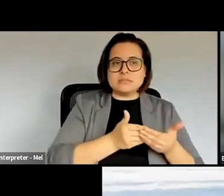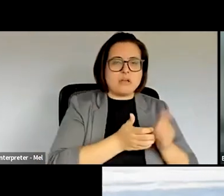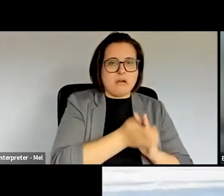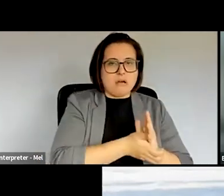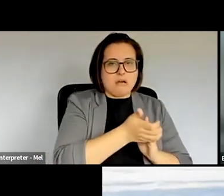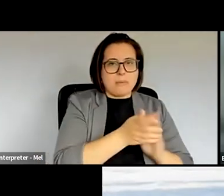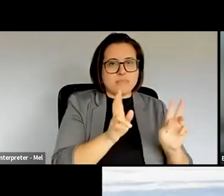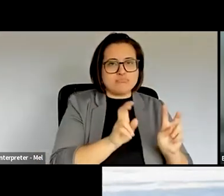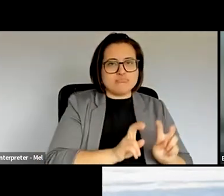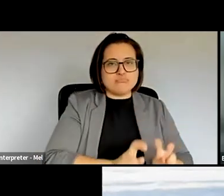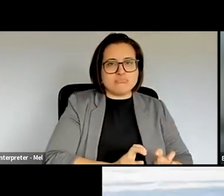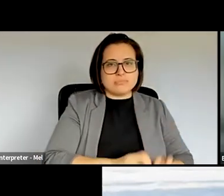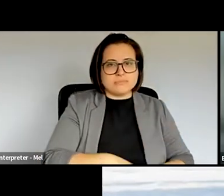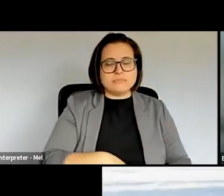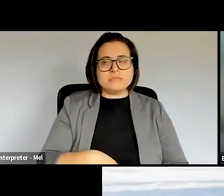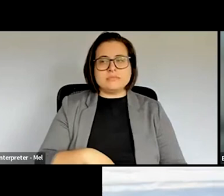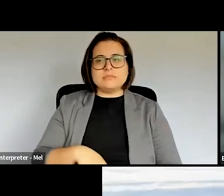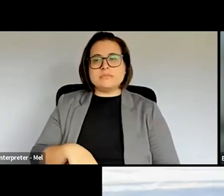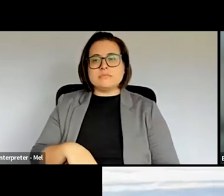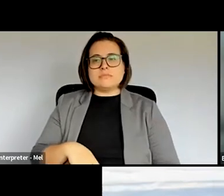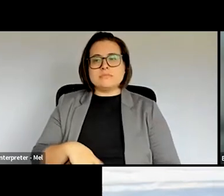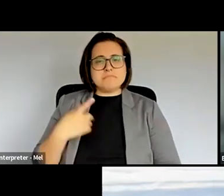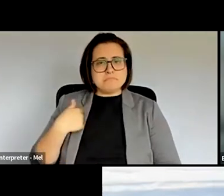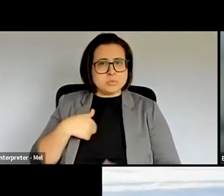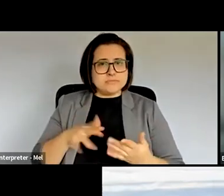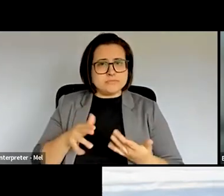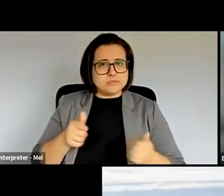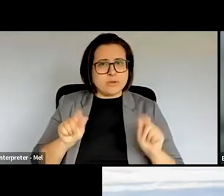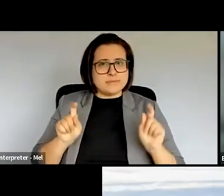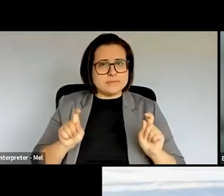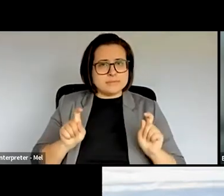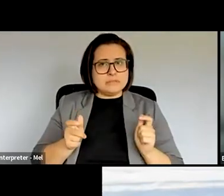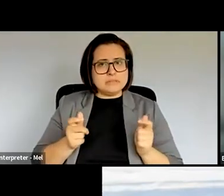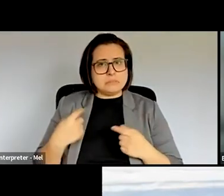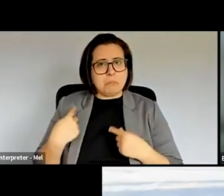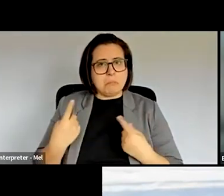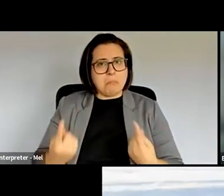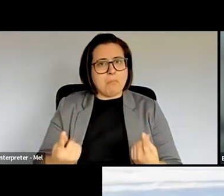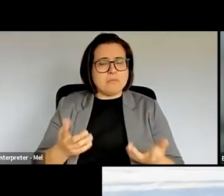those are things that we and others have tried to do and it does have some effect but again